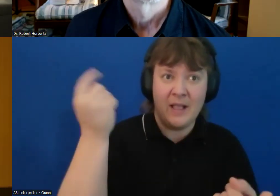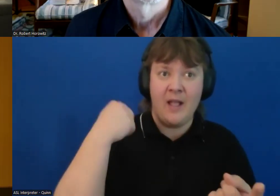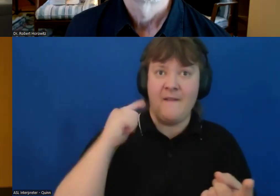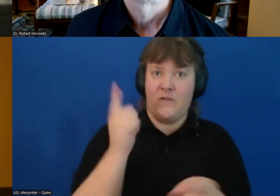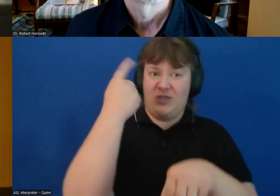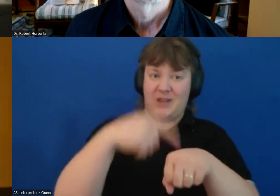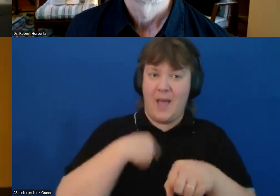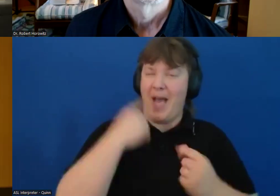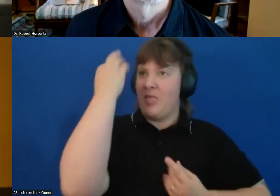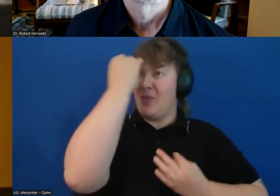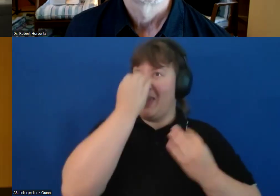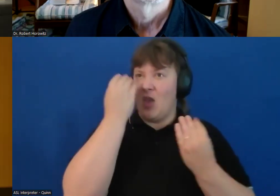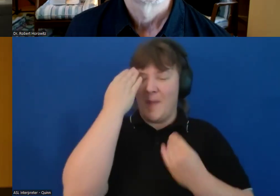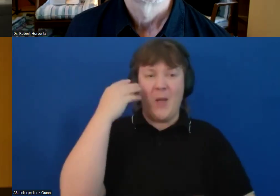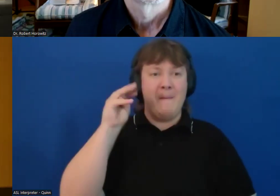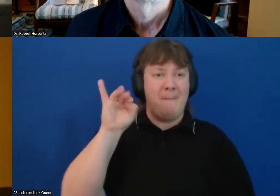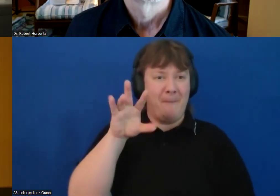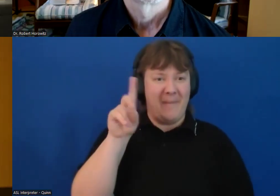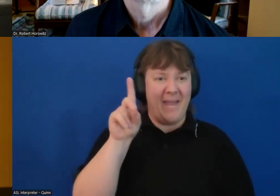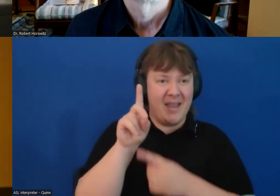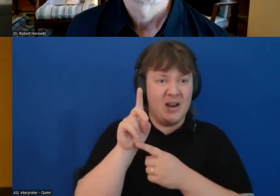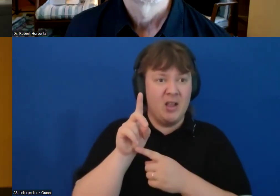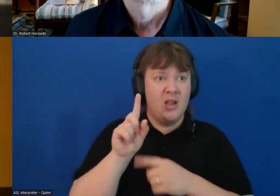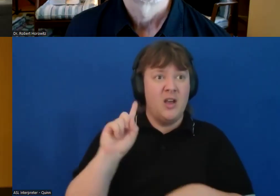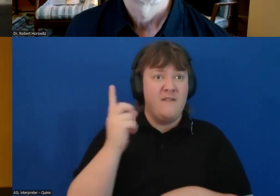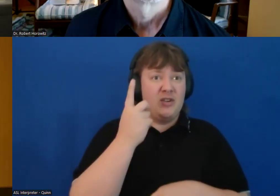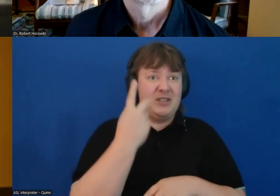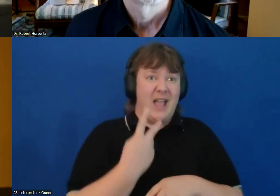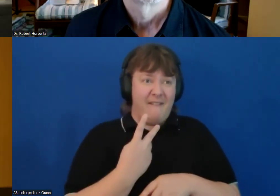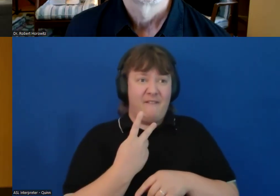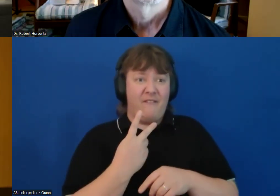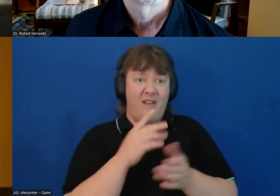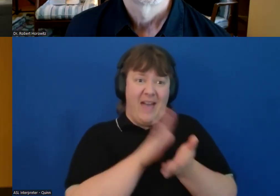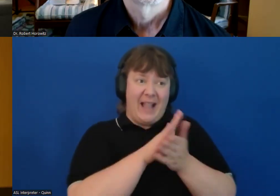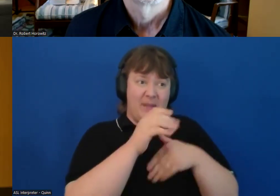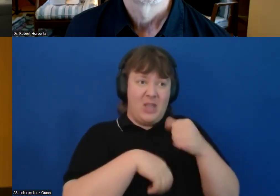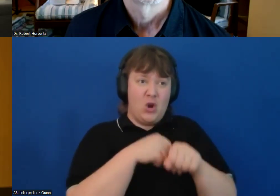about this uh literally in the first half of the academic year 29 years ago I did a rotation with